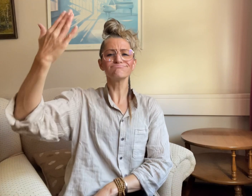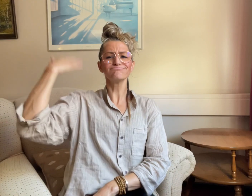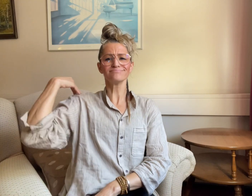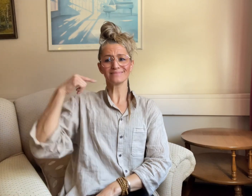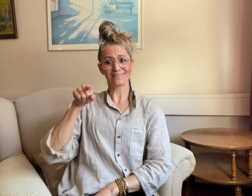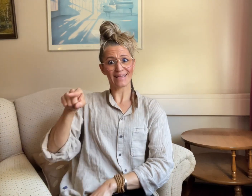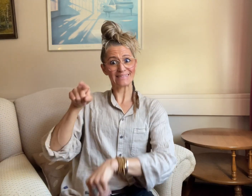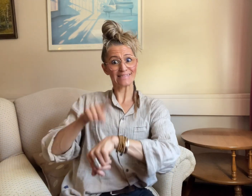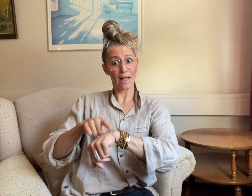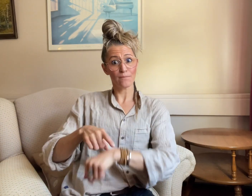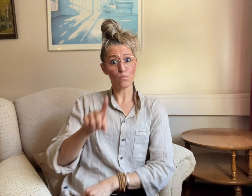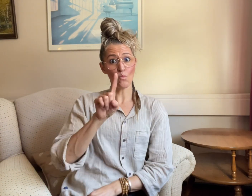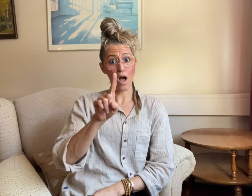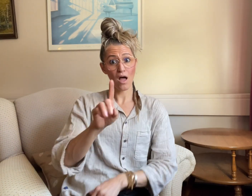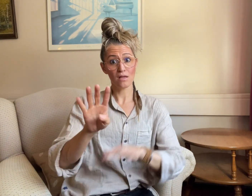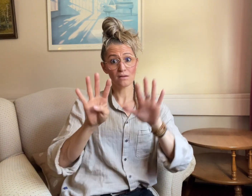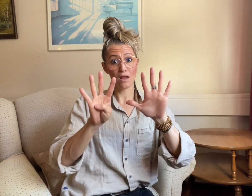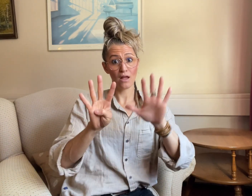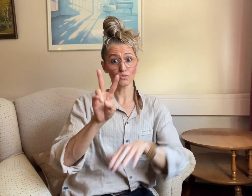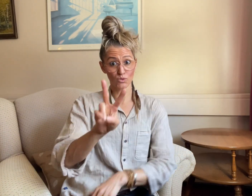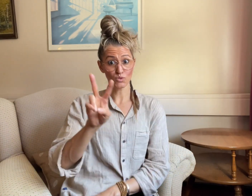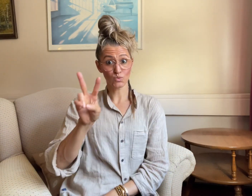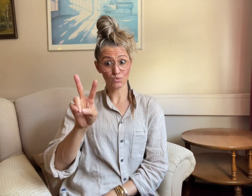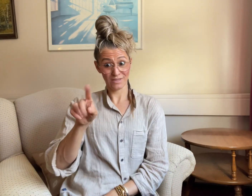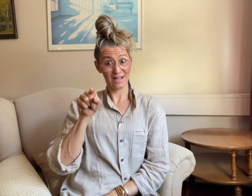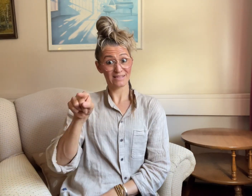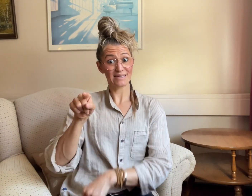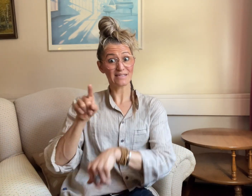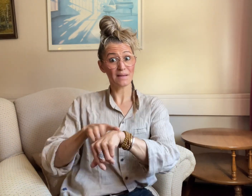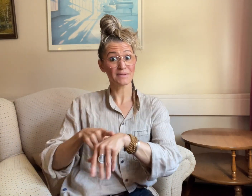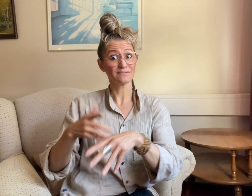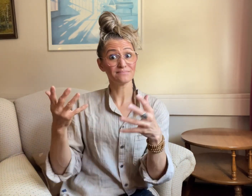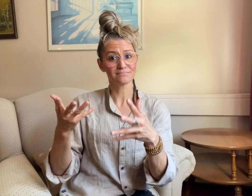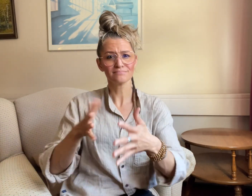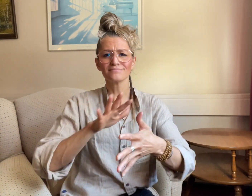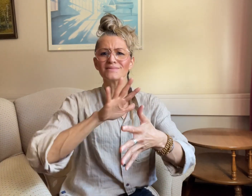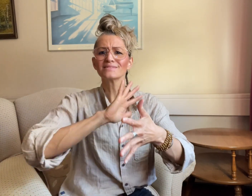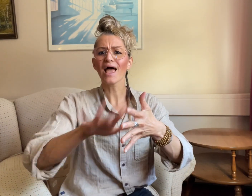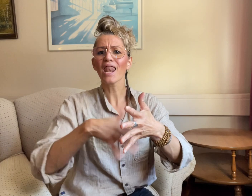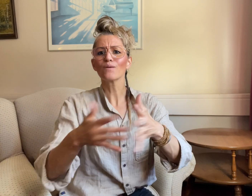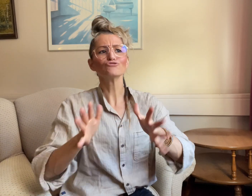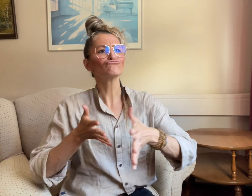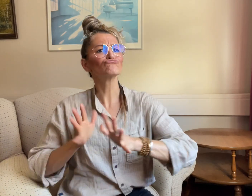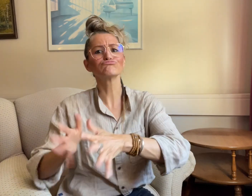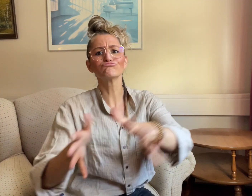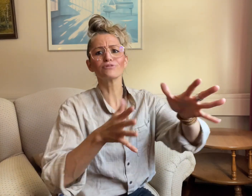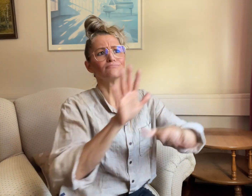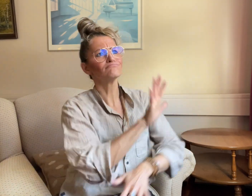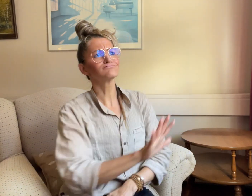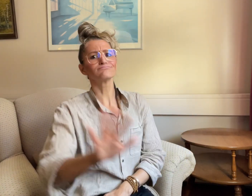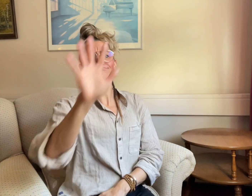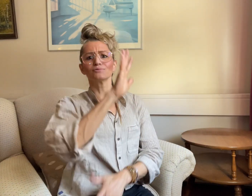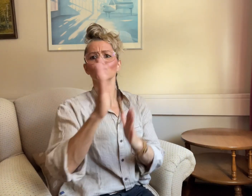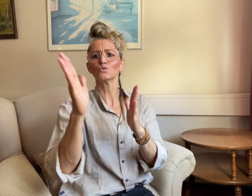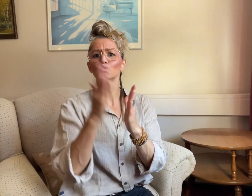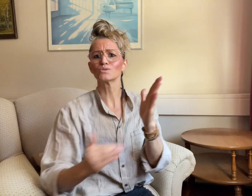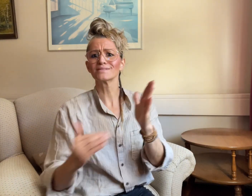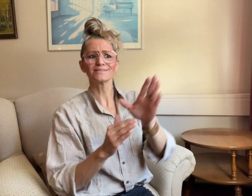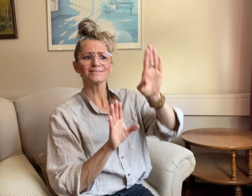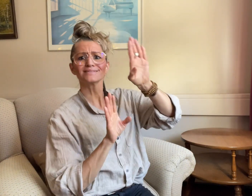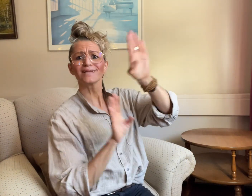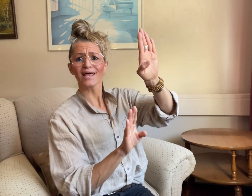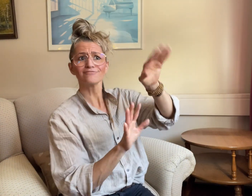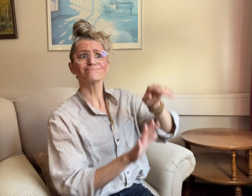in 1922, sign language in New Zealand was used secretly